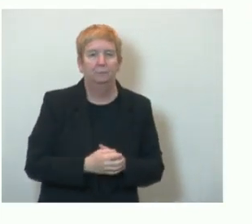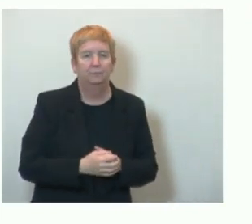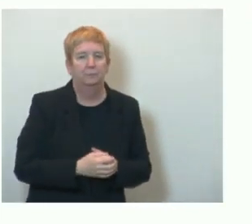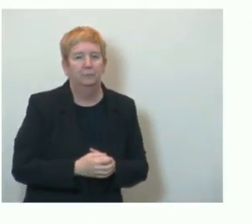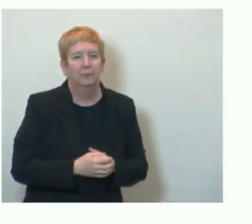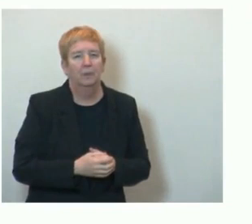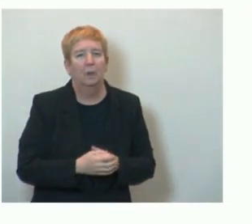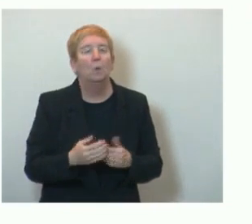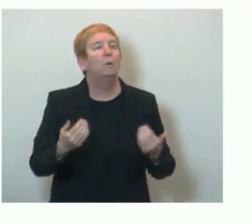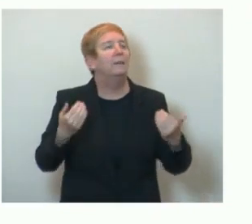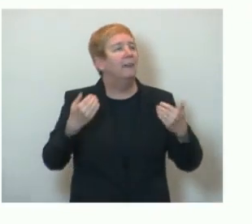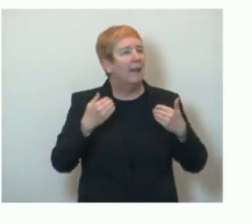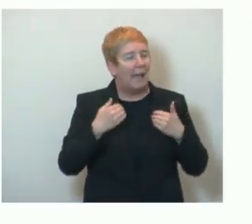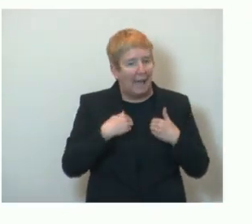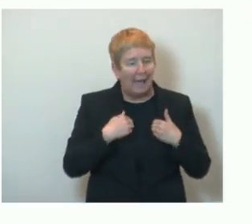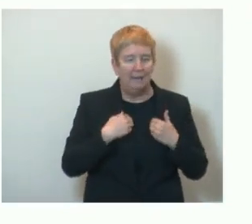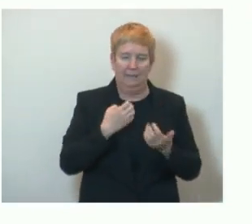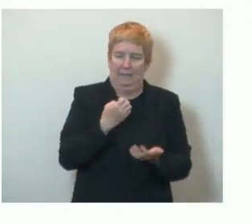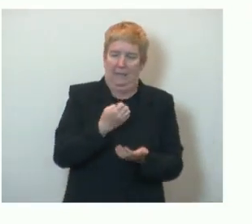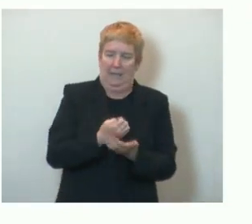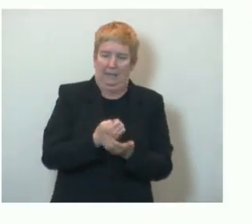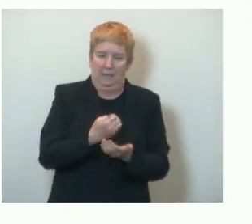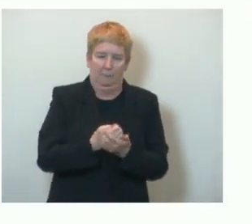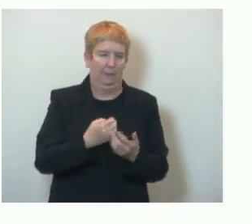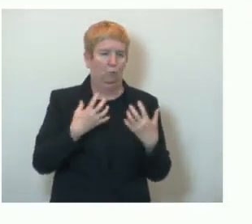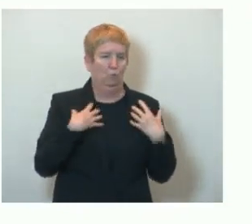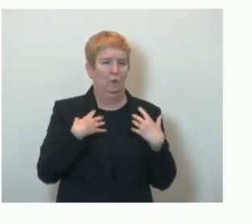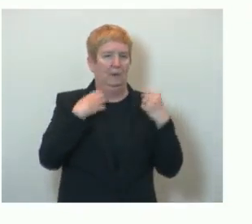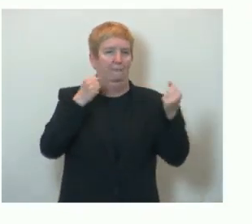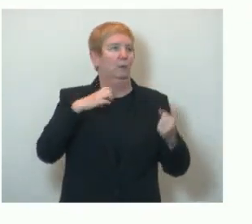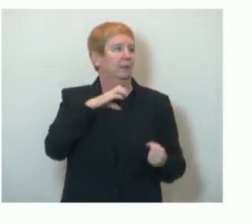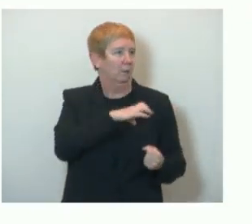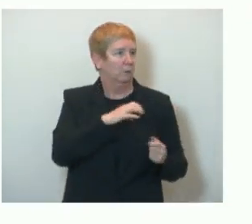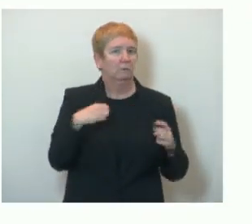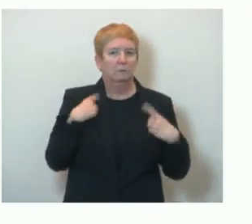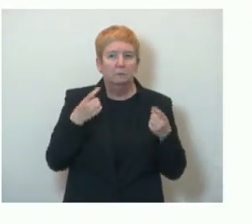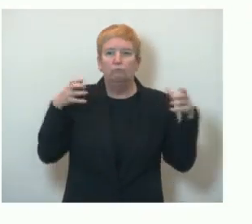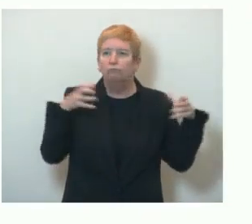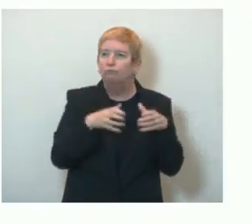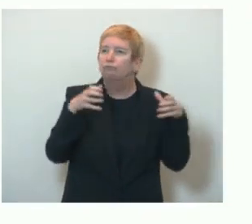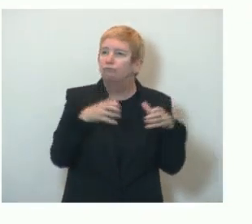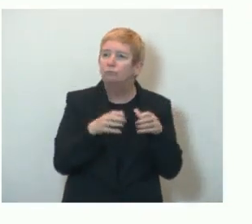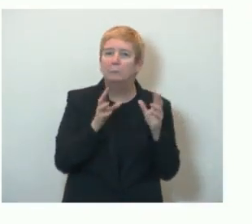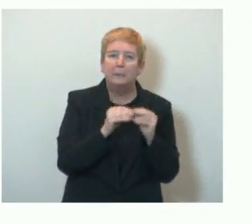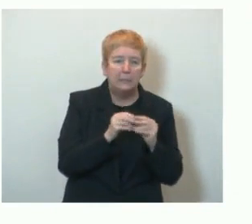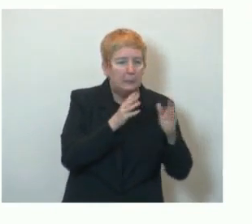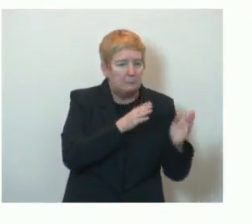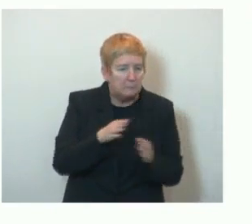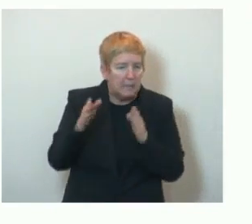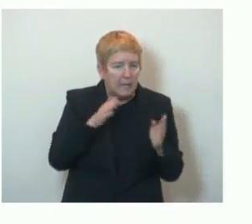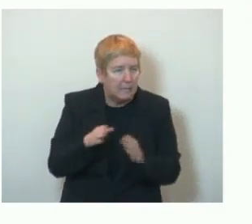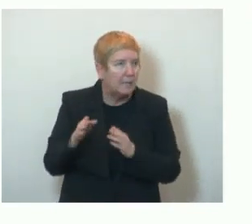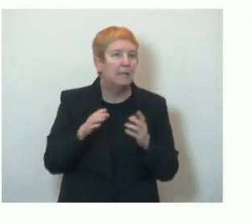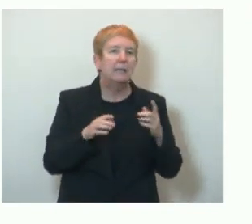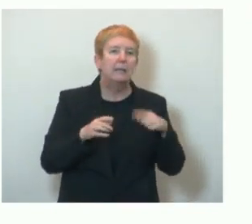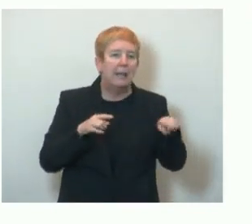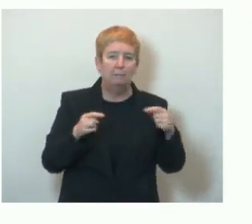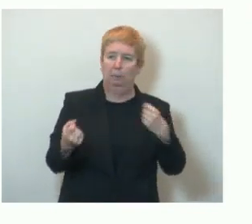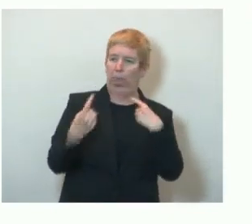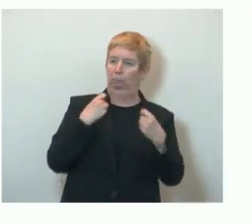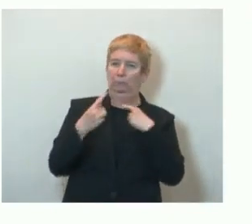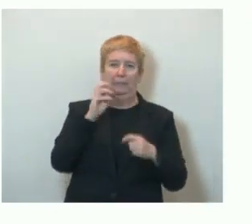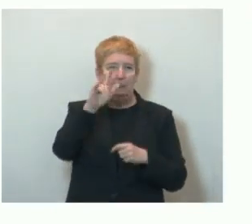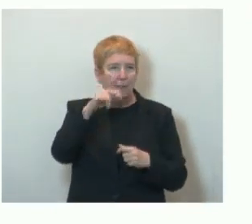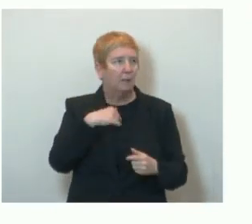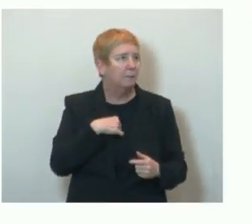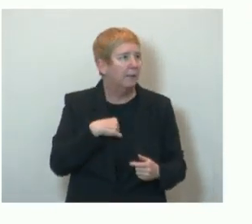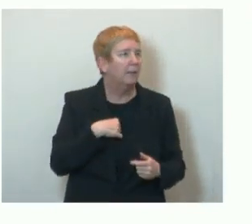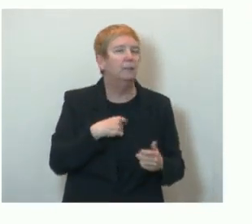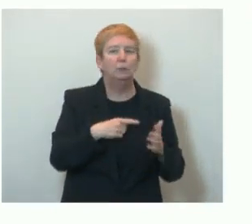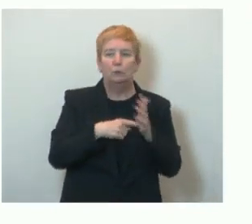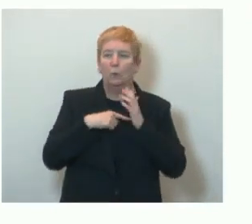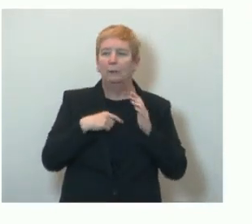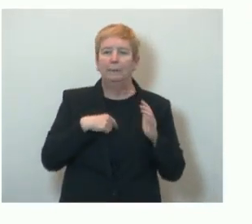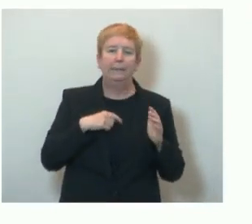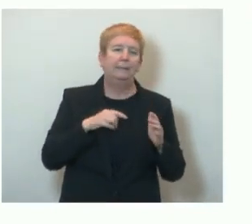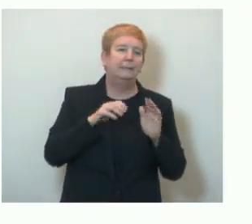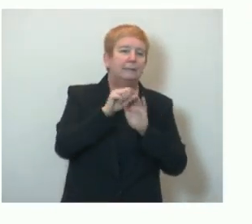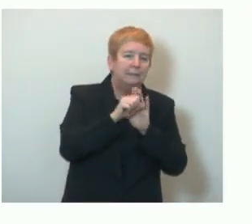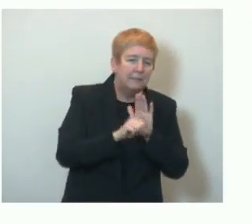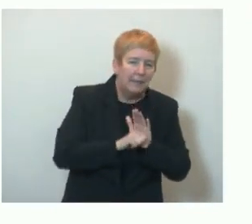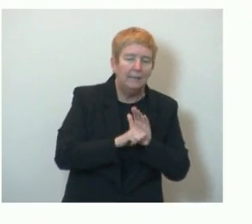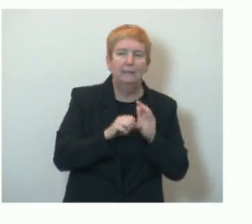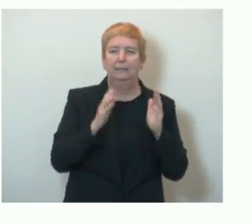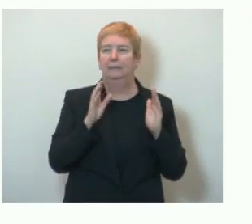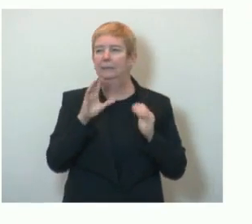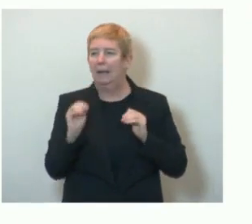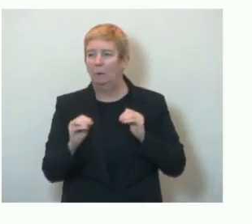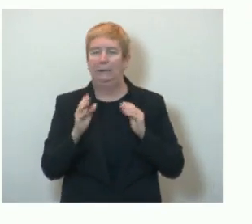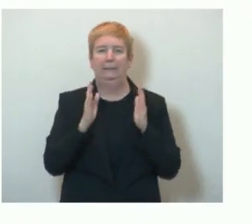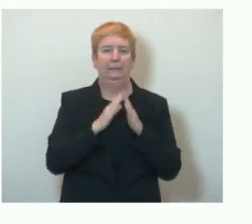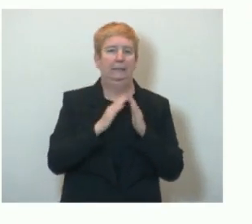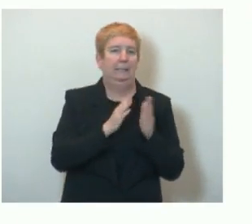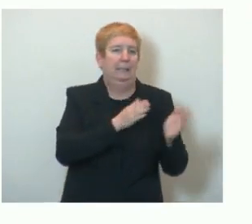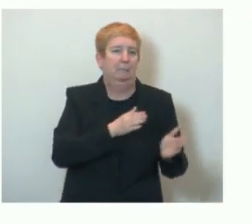I’M NOT GOING TO SPEND A LOT OF TIME ON THIS SLIDE, BUT JUST TO REITERATE A COUPLE THINGS THAT WE’VE HAD AN ECONOMIC RECOVERY CONSOLE THAT’S BEEN VERY VERY ACTIVE IN THE PAST WEEK GOVERNOR